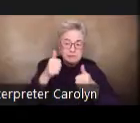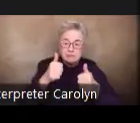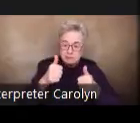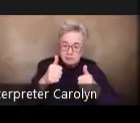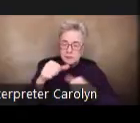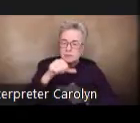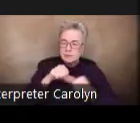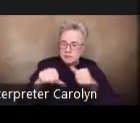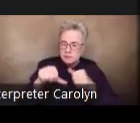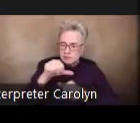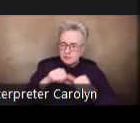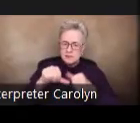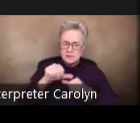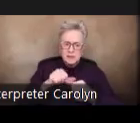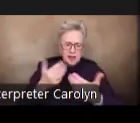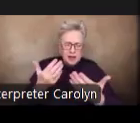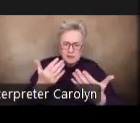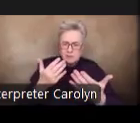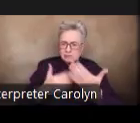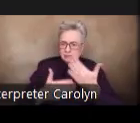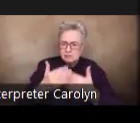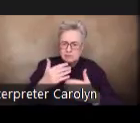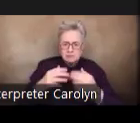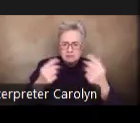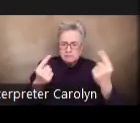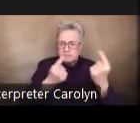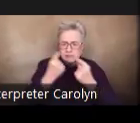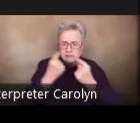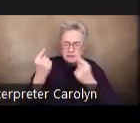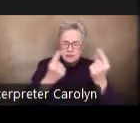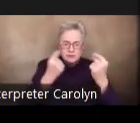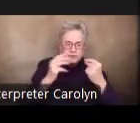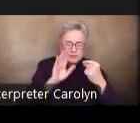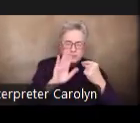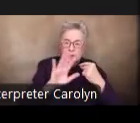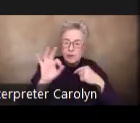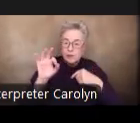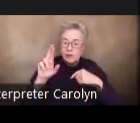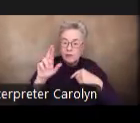good oral motor skills. Her framing is strong. She babbles with lots of.